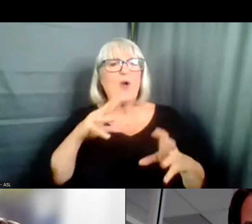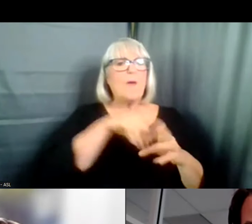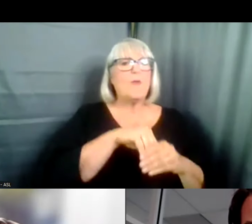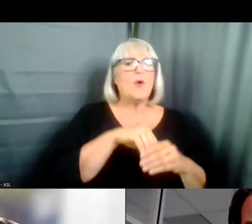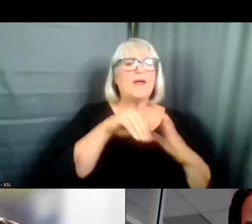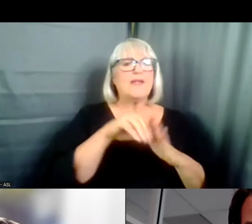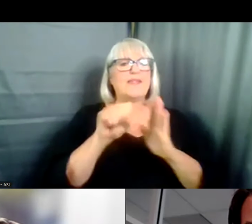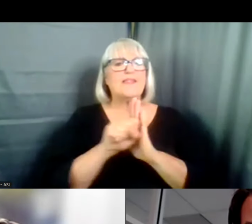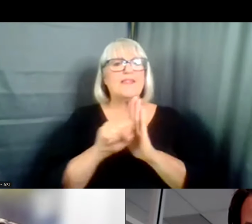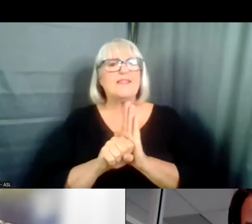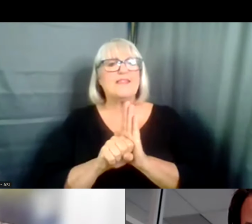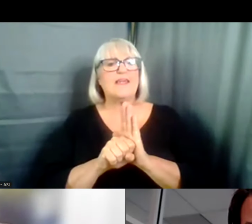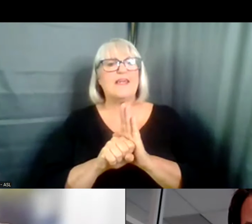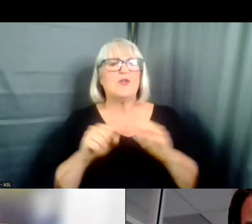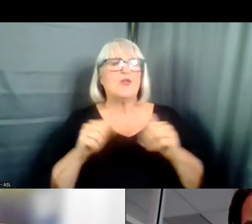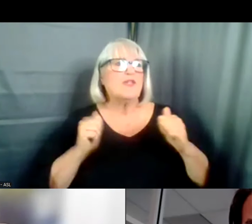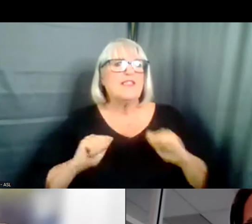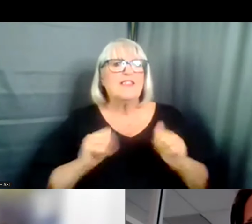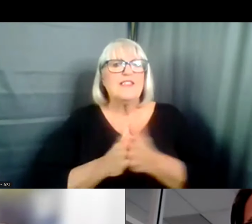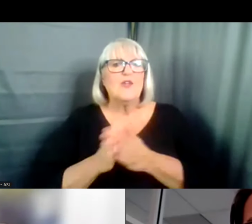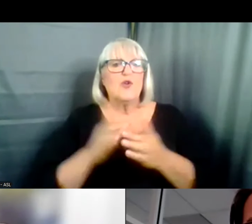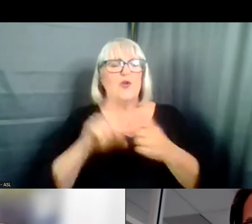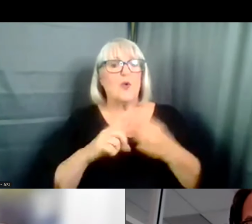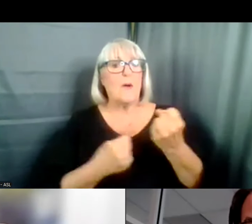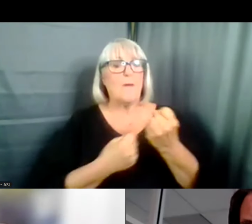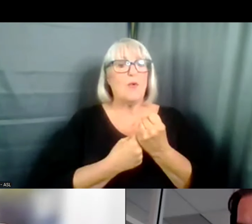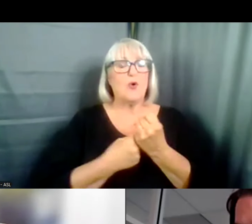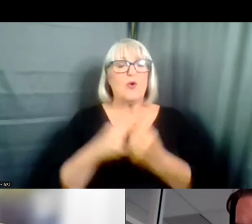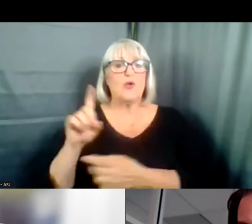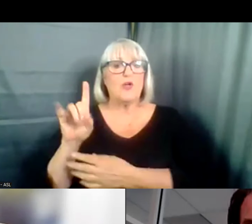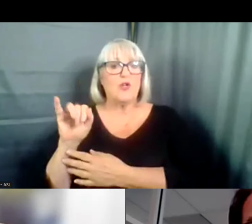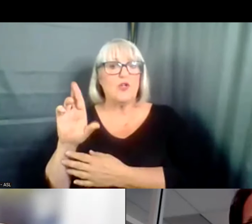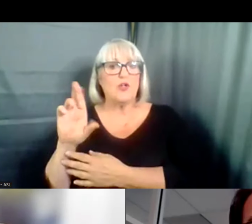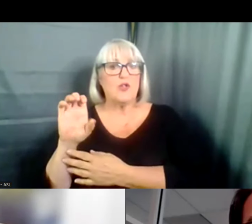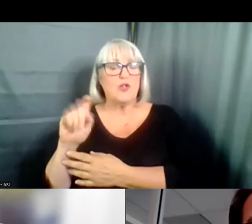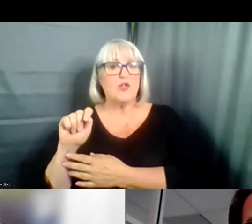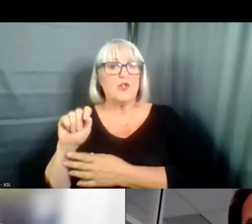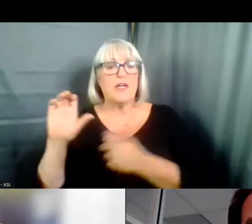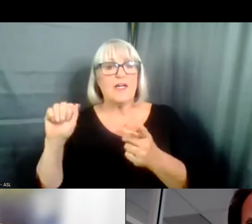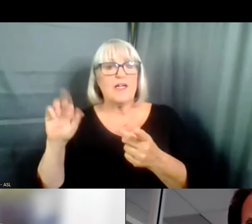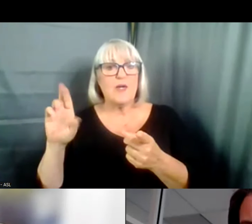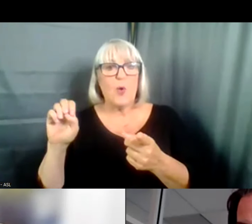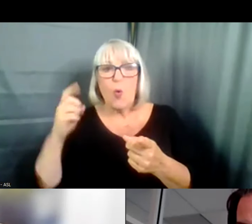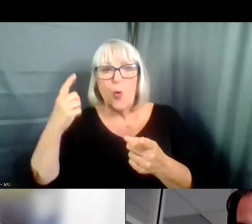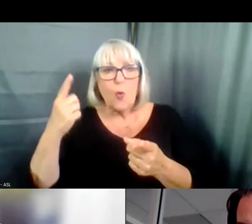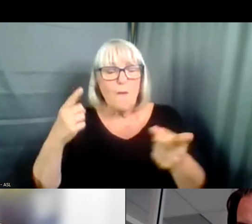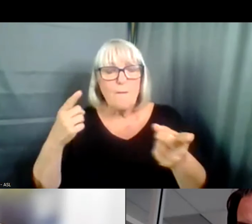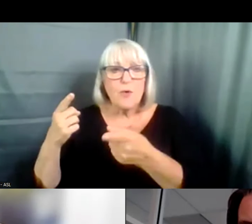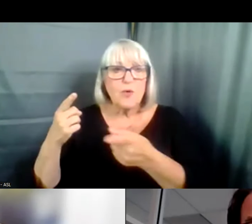to support direct care? So very quickly, if we have one panelist that maybe wants to give some advice for folks who want to get a